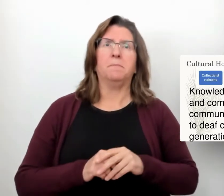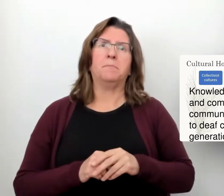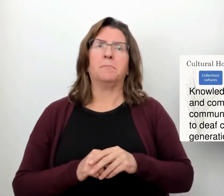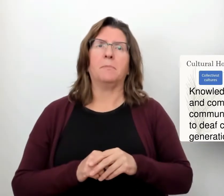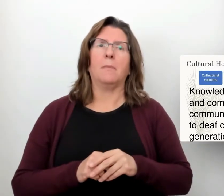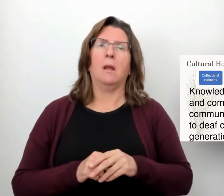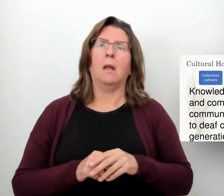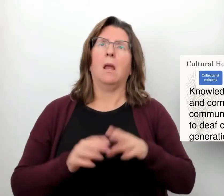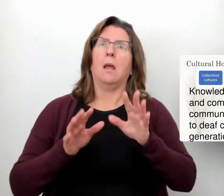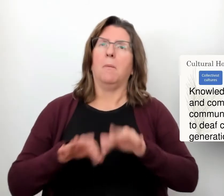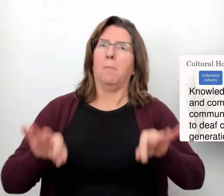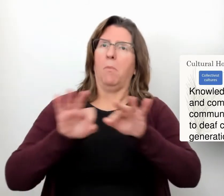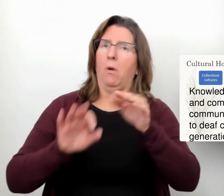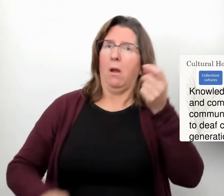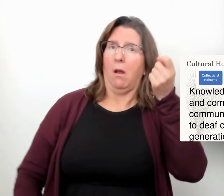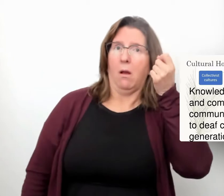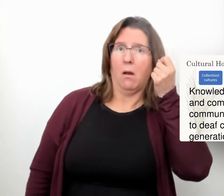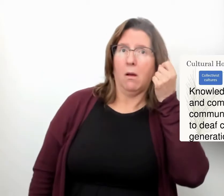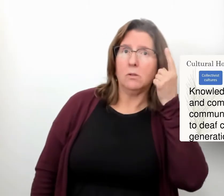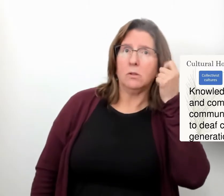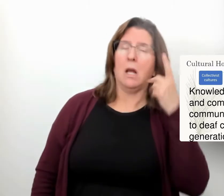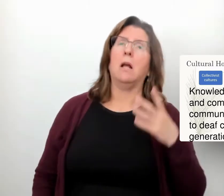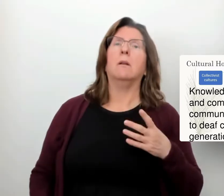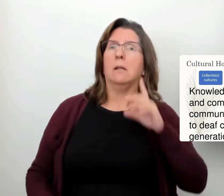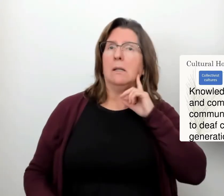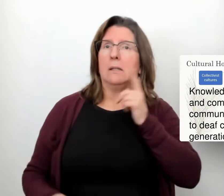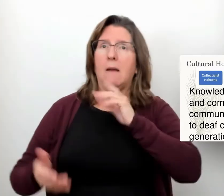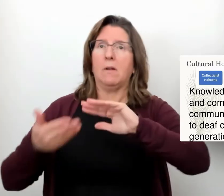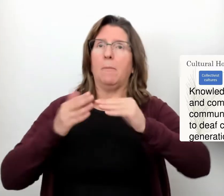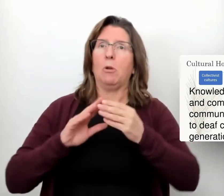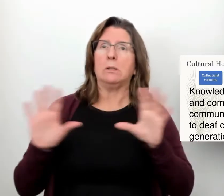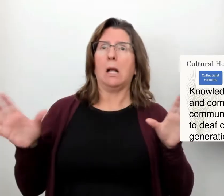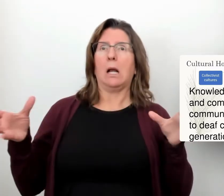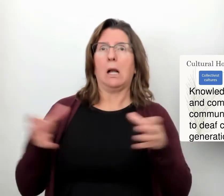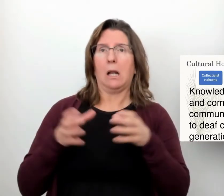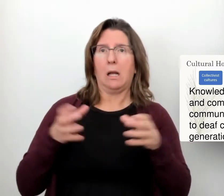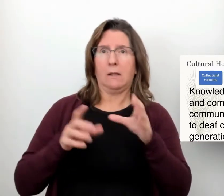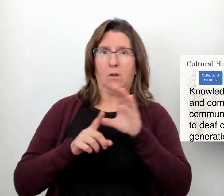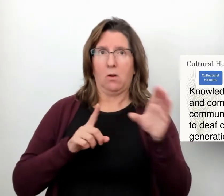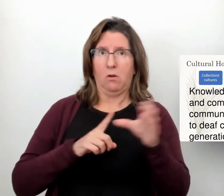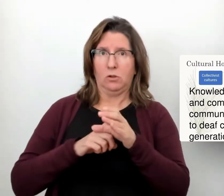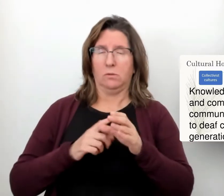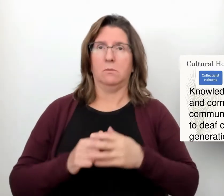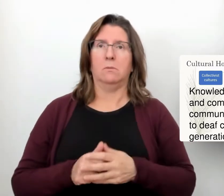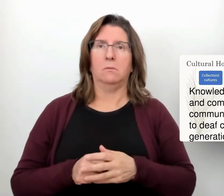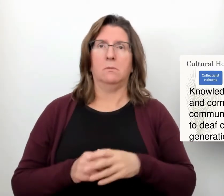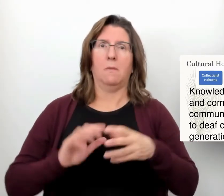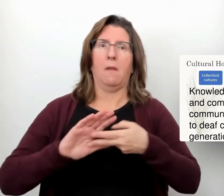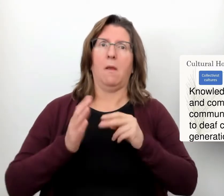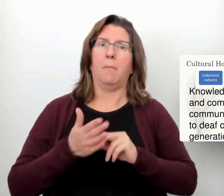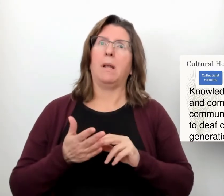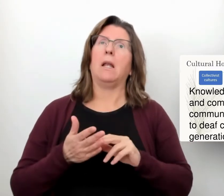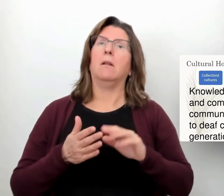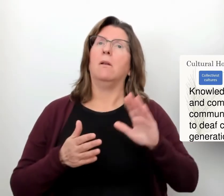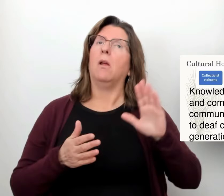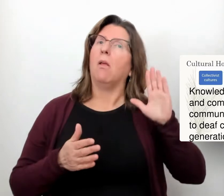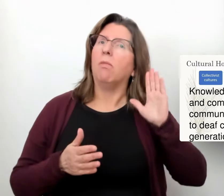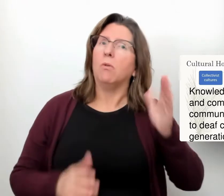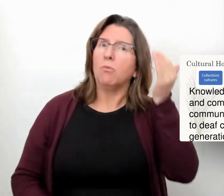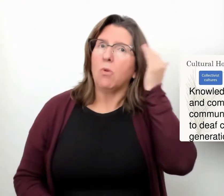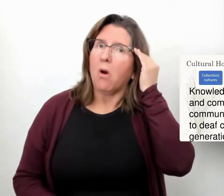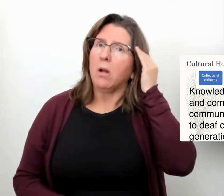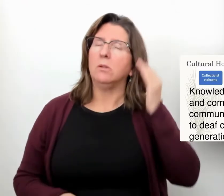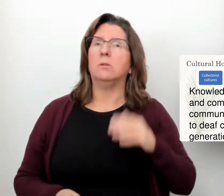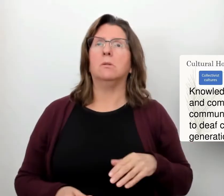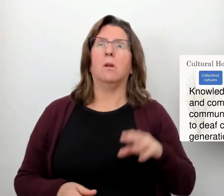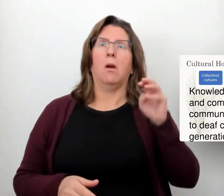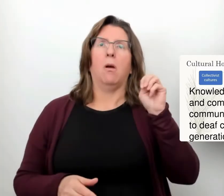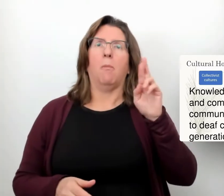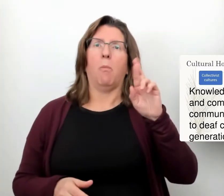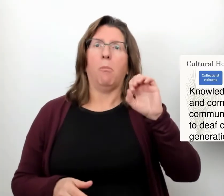In the context of deaf children, as noted before, the deaf community is a collective culture . . .